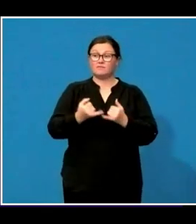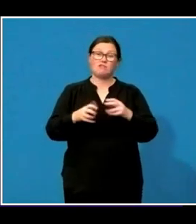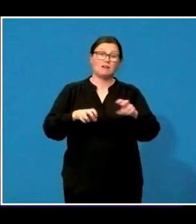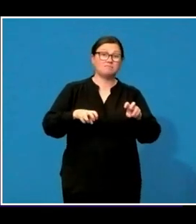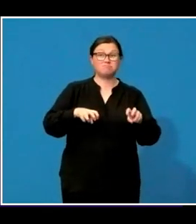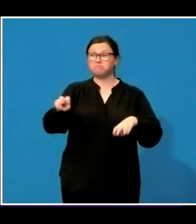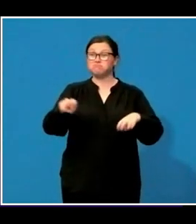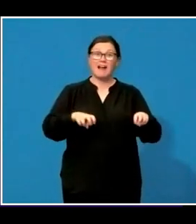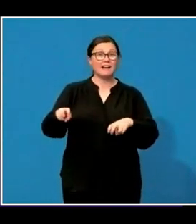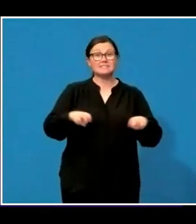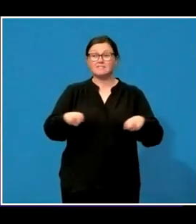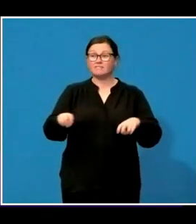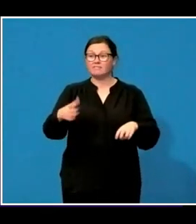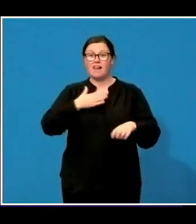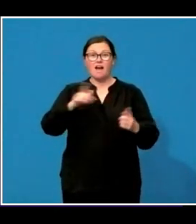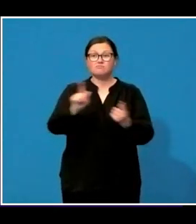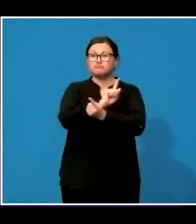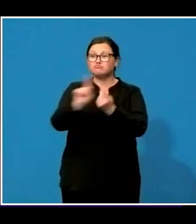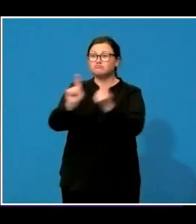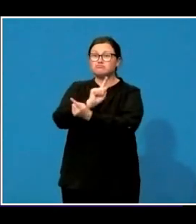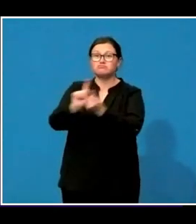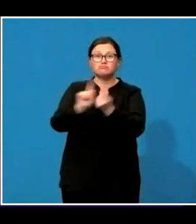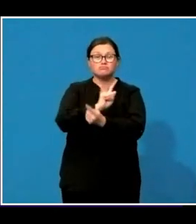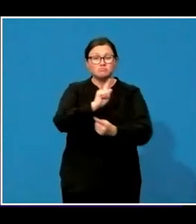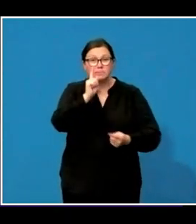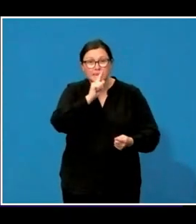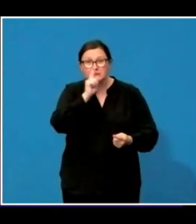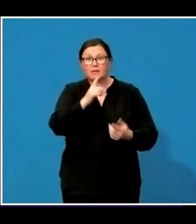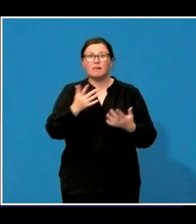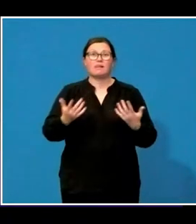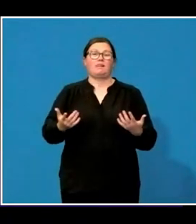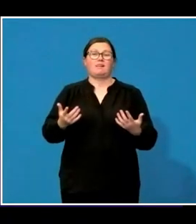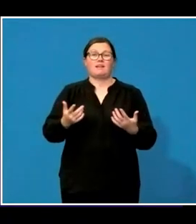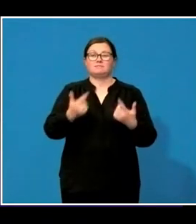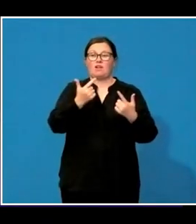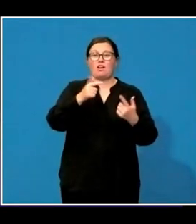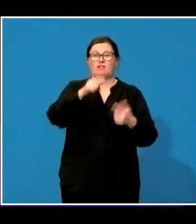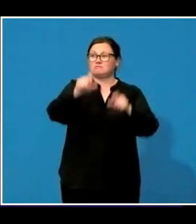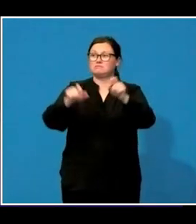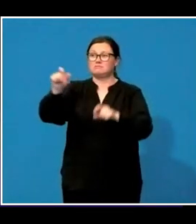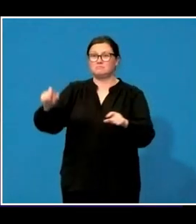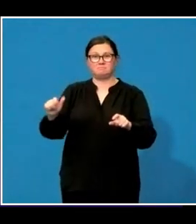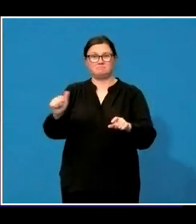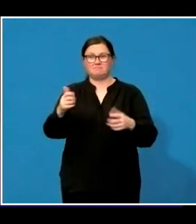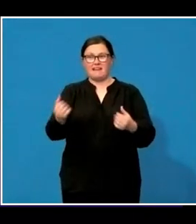And he's a really likeable fellow. And he's really loved by the community.